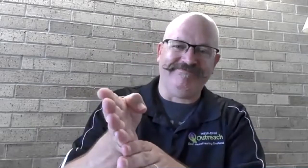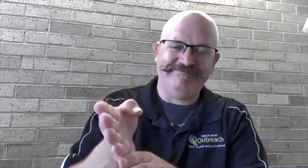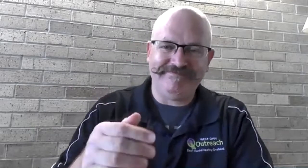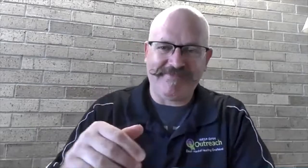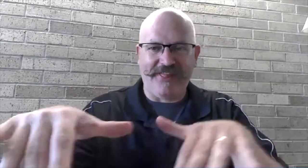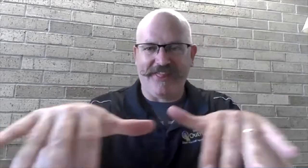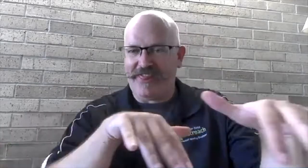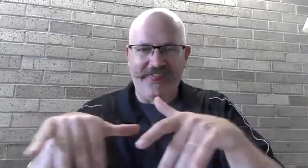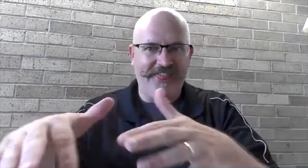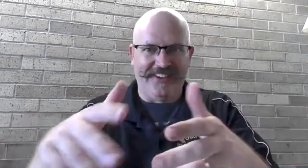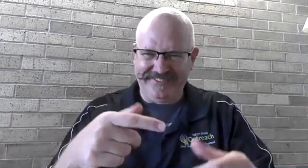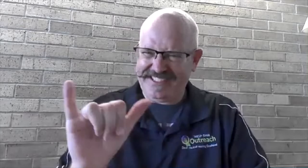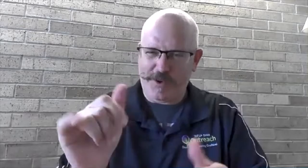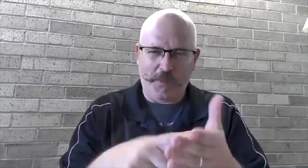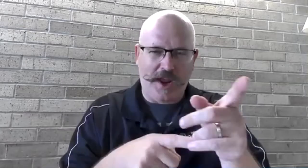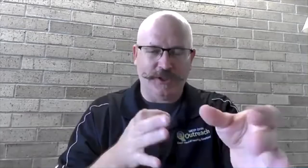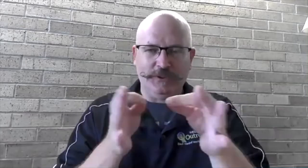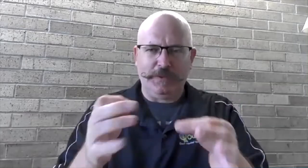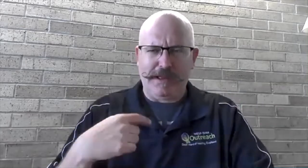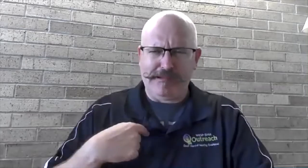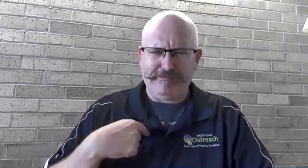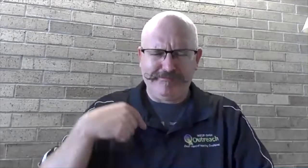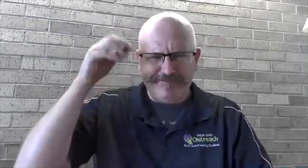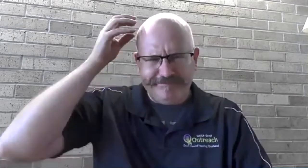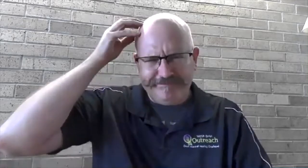But it wasn't a professionally trained animal, kind of like what you were talking about and it